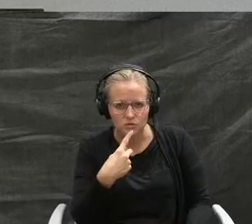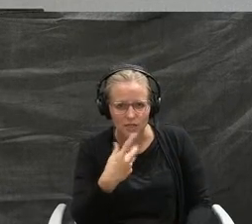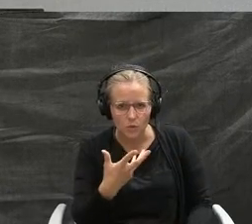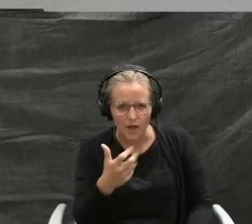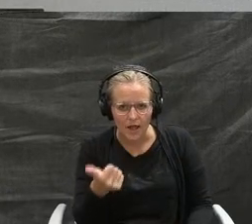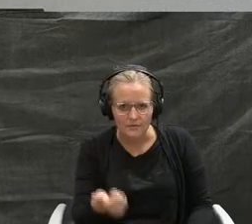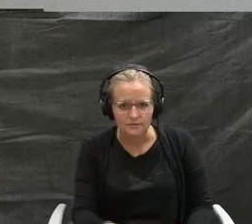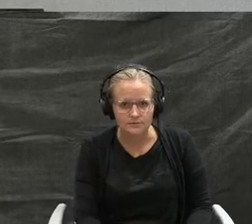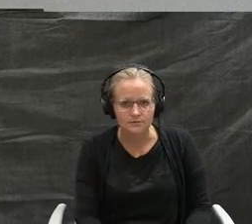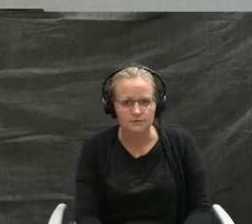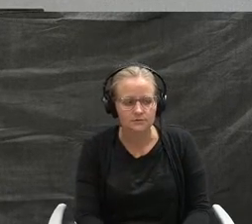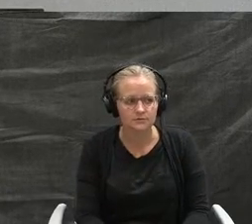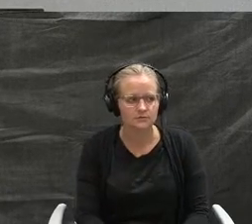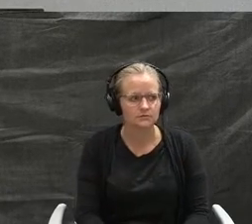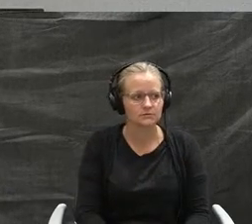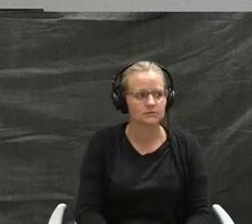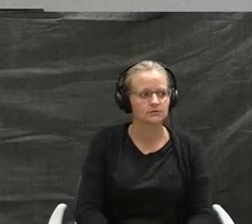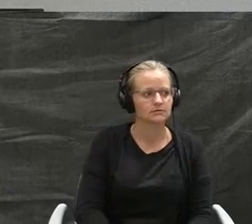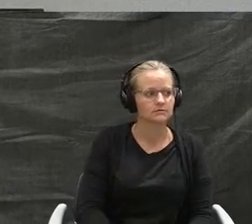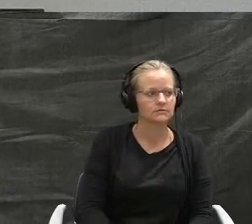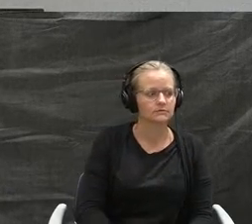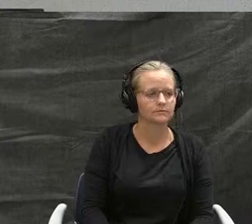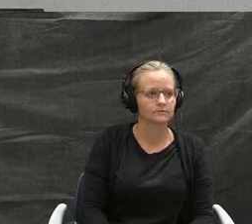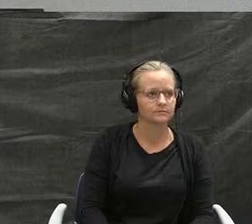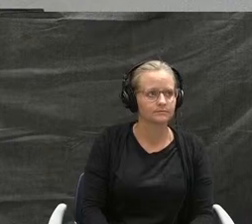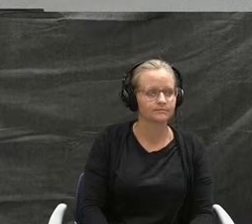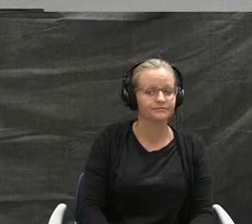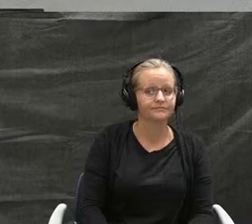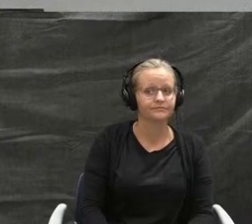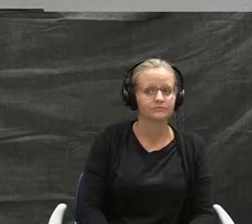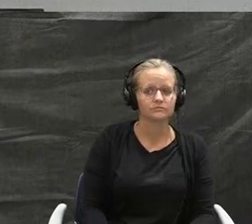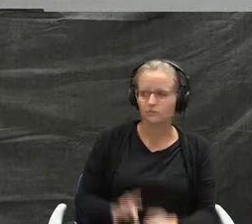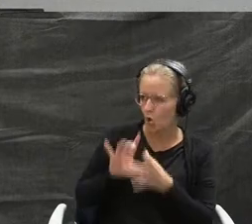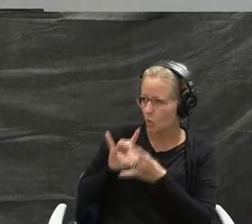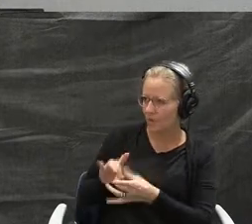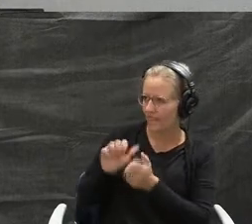Oh, it was just around that around the trip takes if we